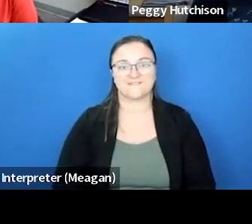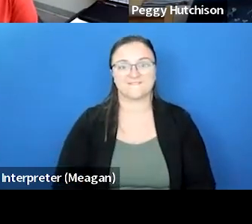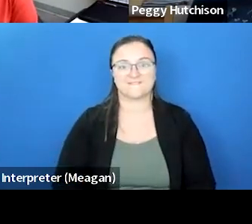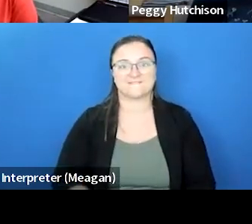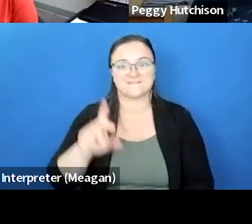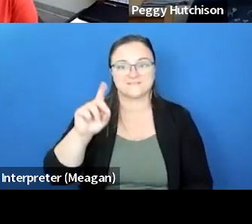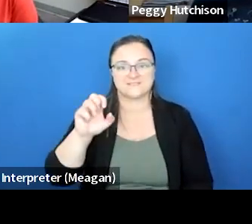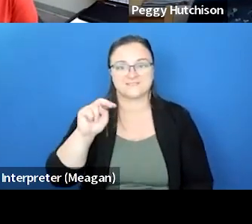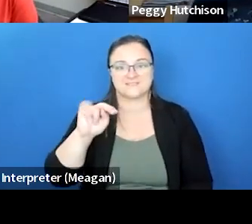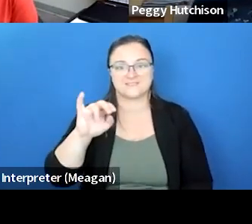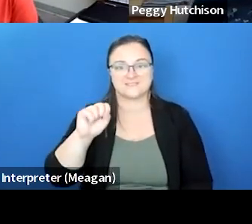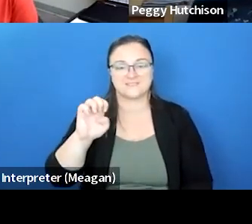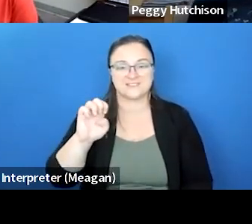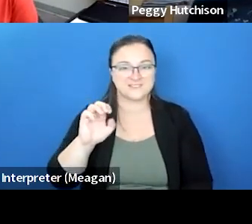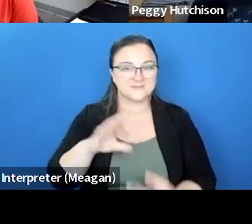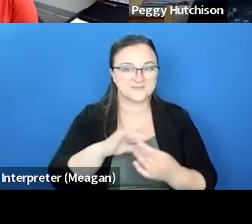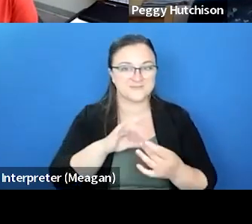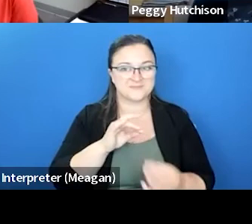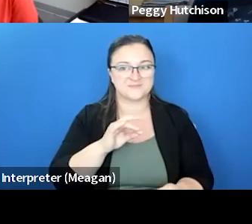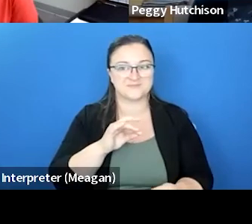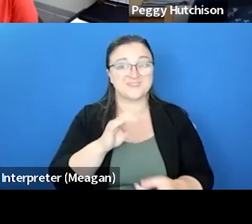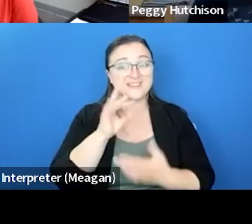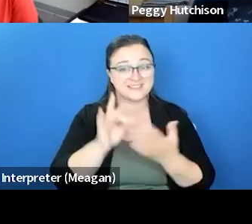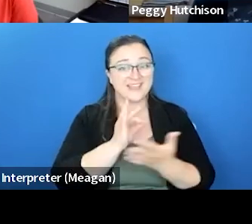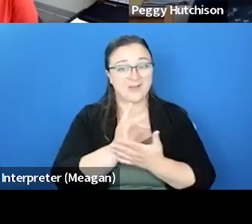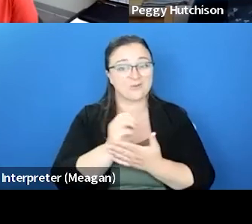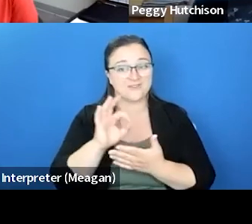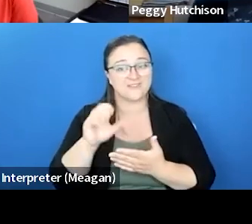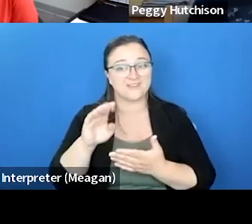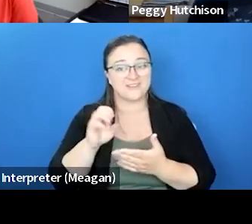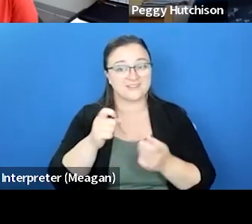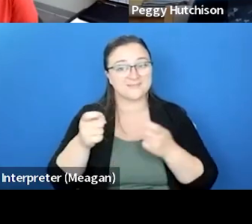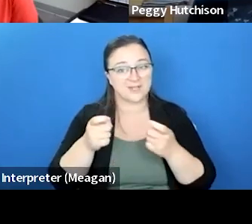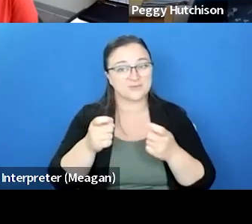It is, it is eight hours of case management. I mean, it's in the office,